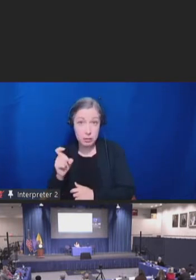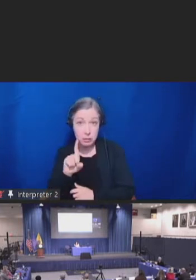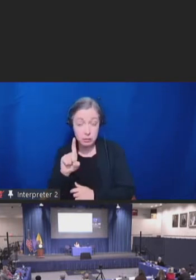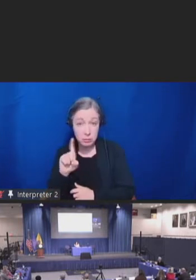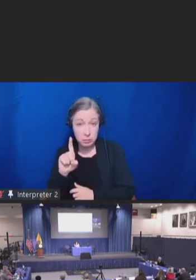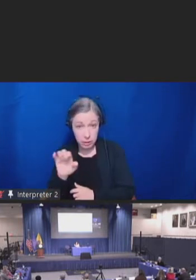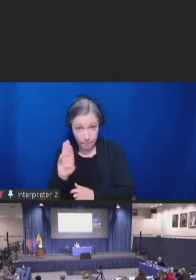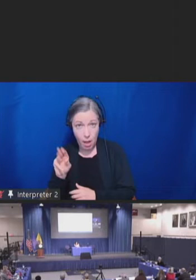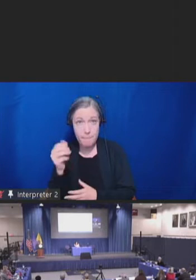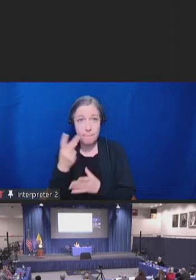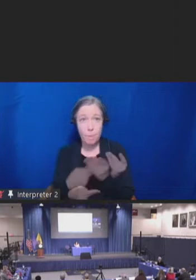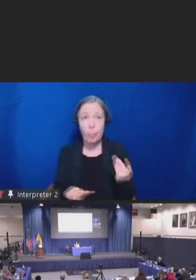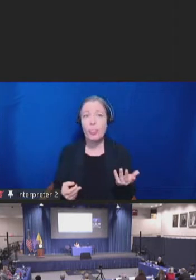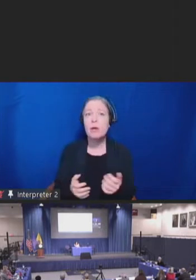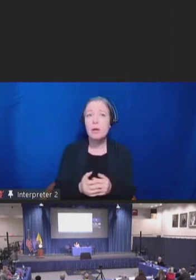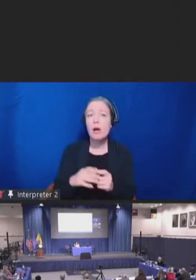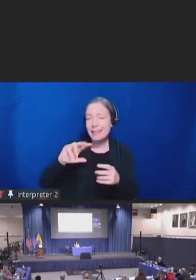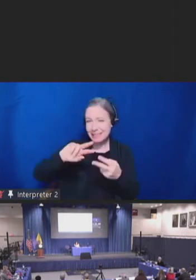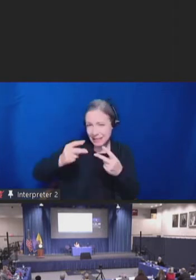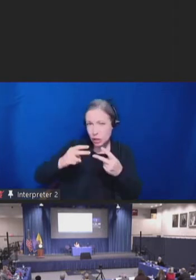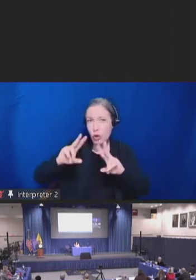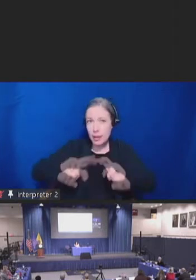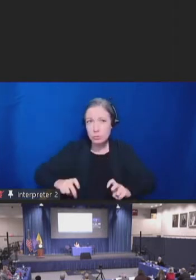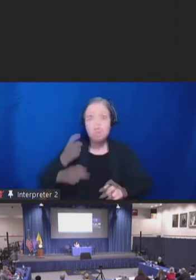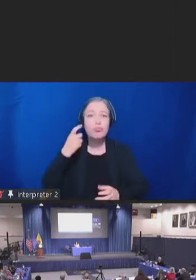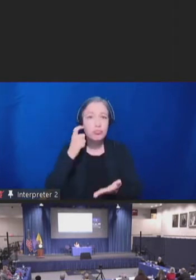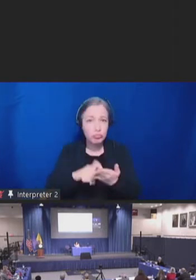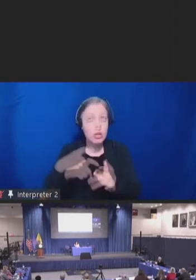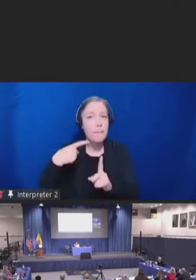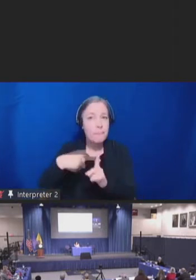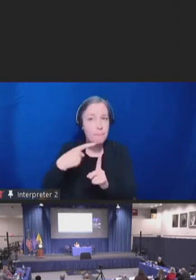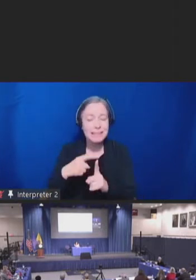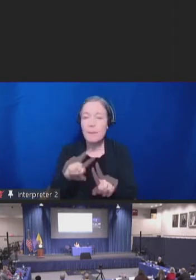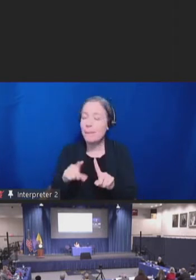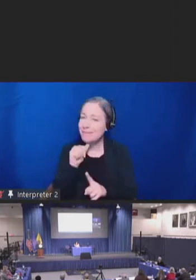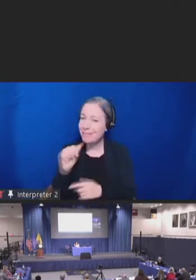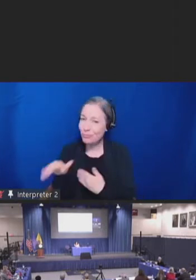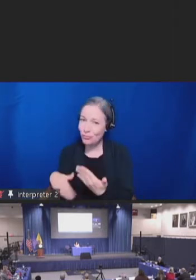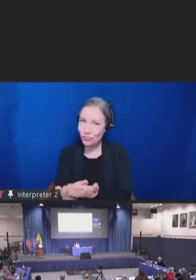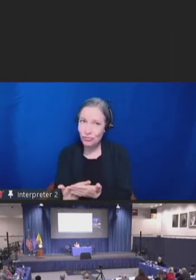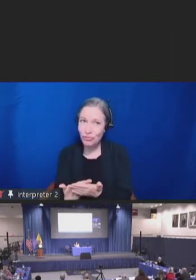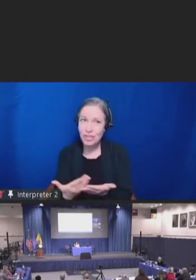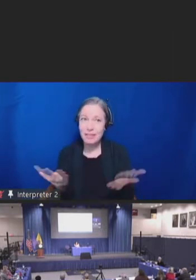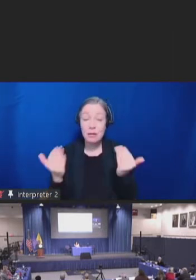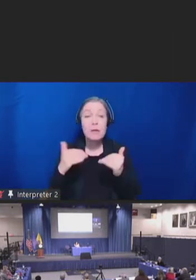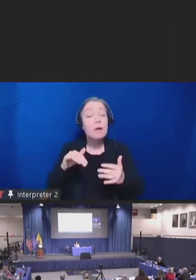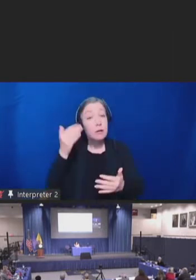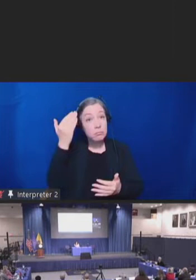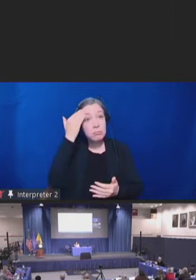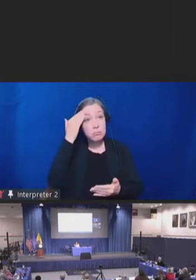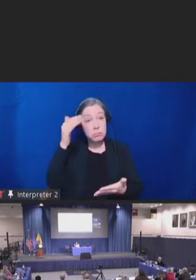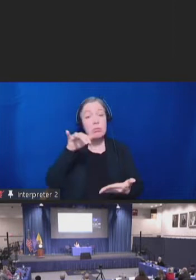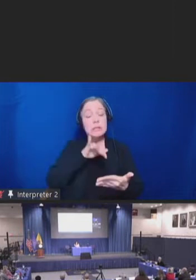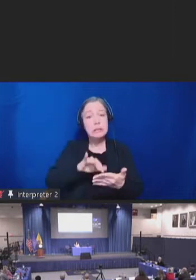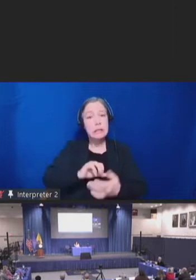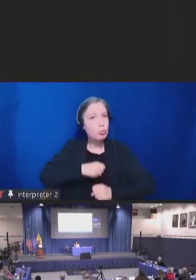The study had a number of strengths, including a deliberate process with extensive feedback and study design, a large sample.